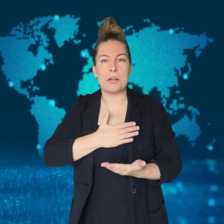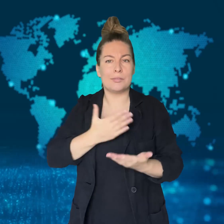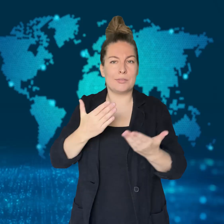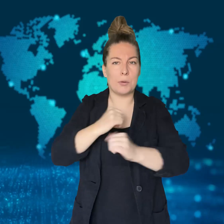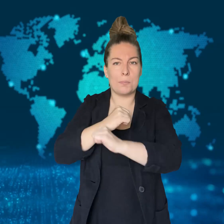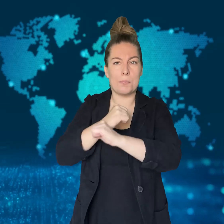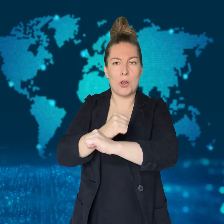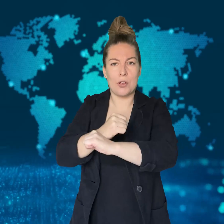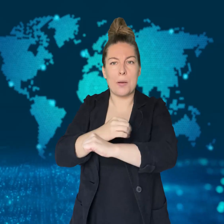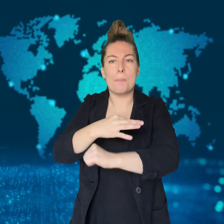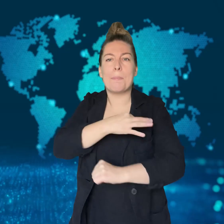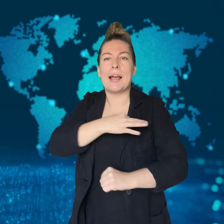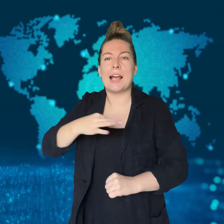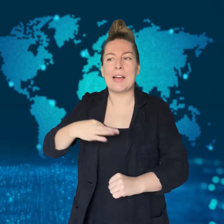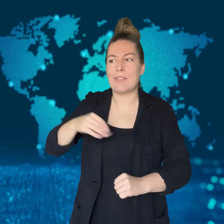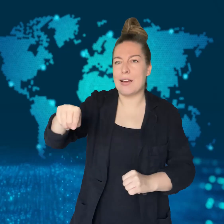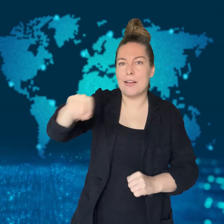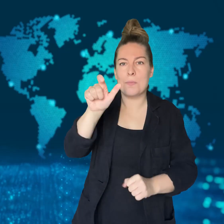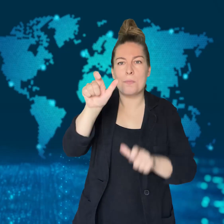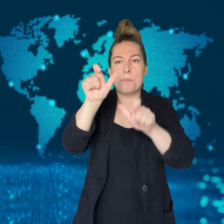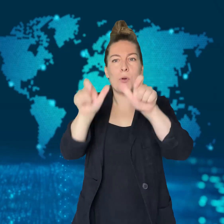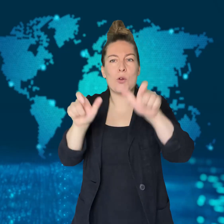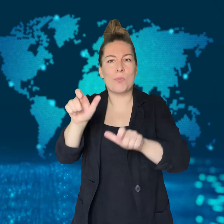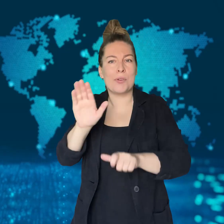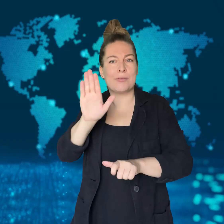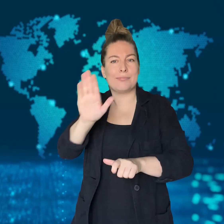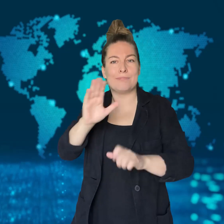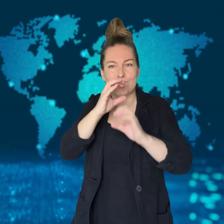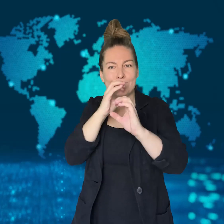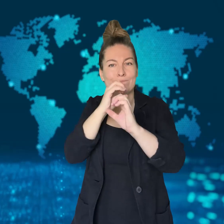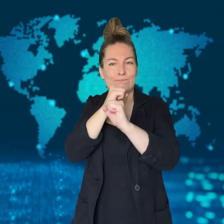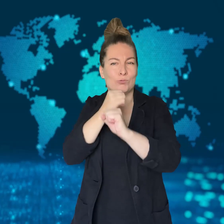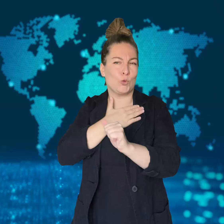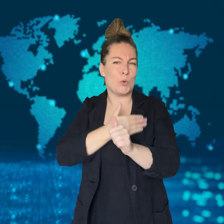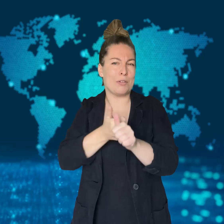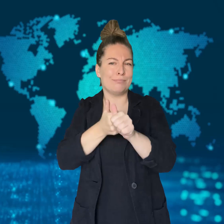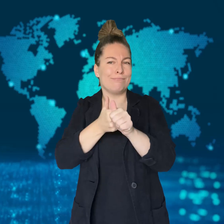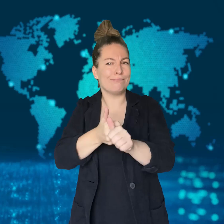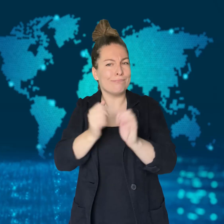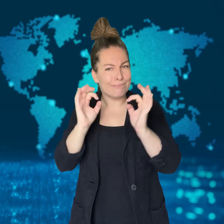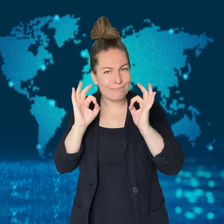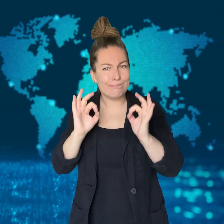This will be in keeping with "relevant" privacy laws